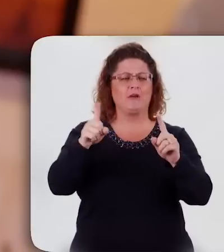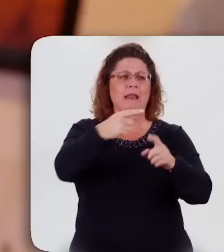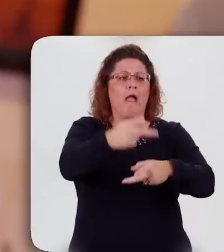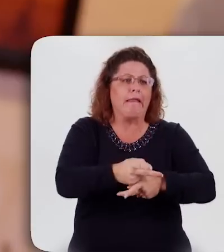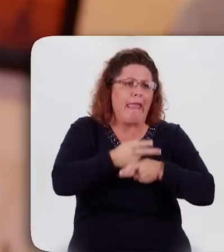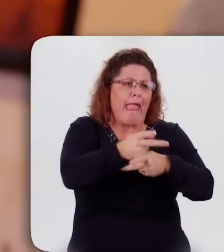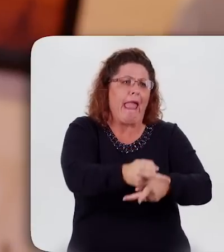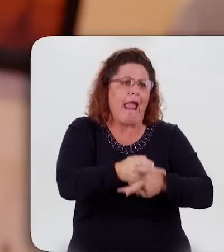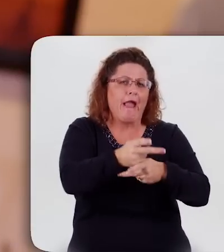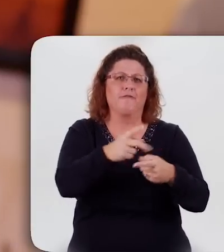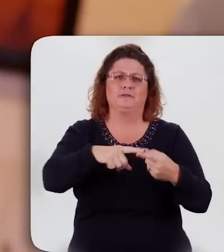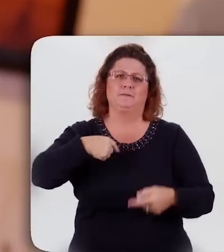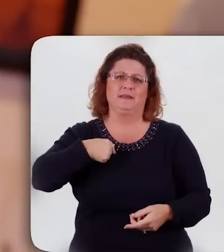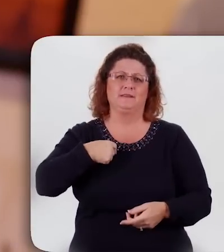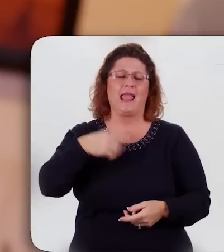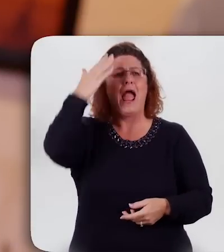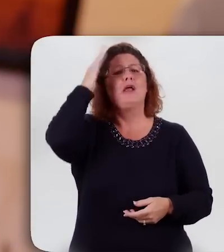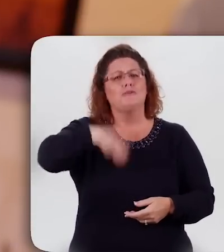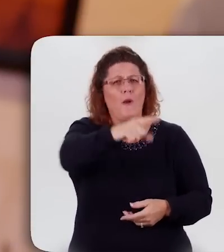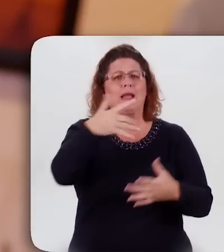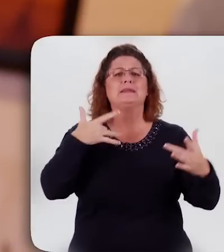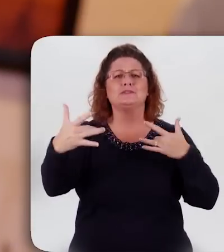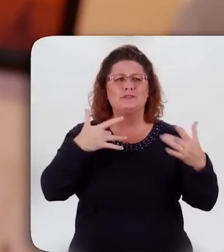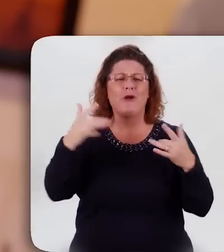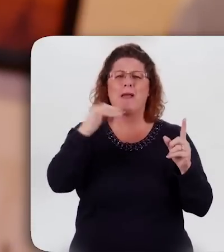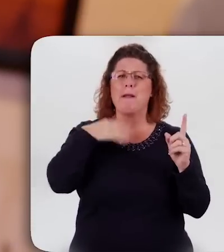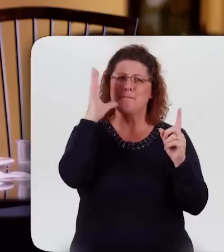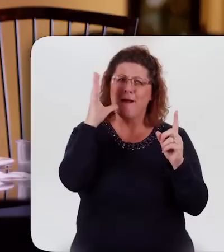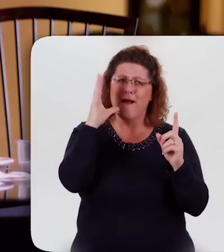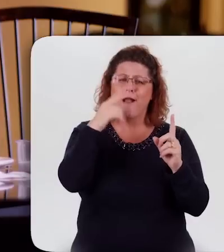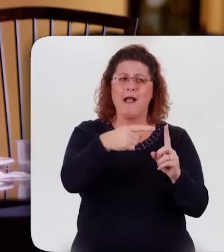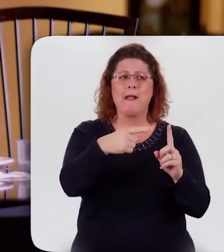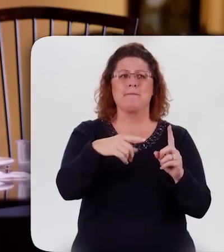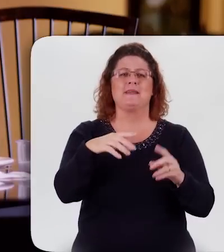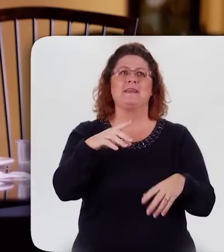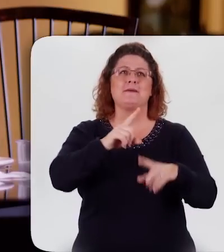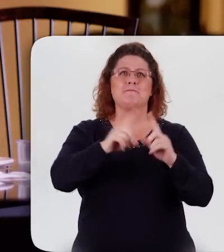I know it comes out of a place of concern from people like my mother, but at the same time,